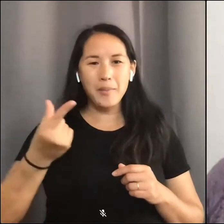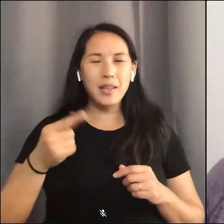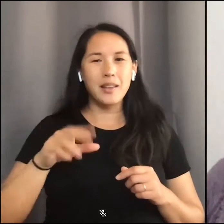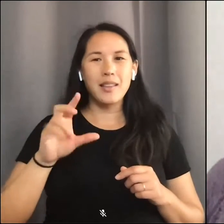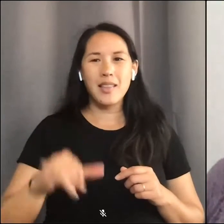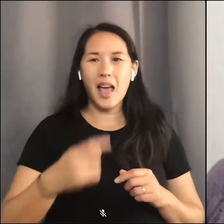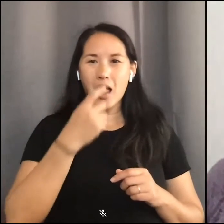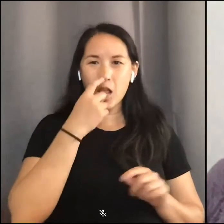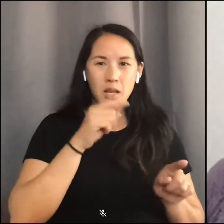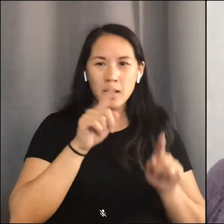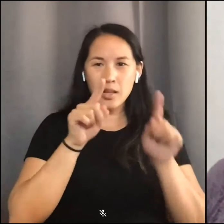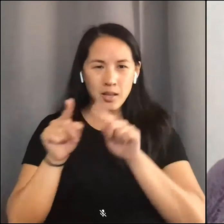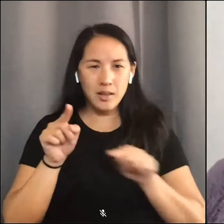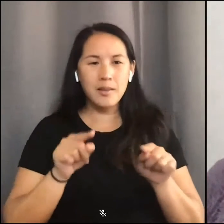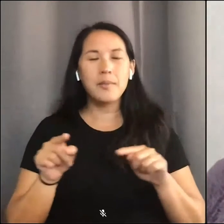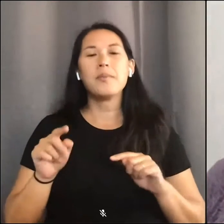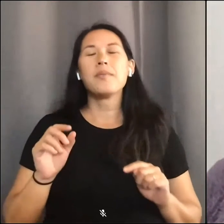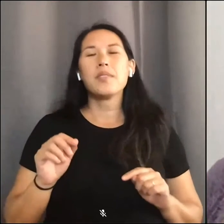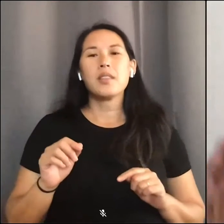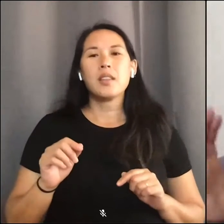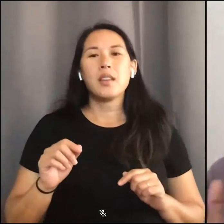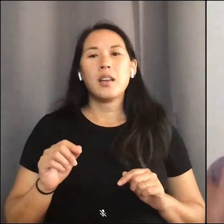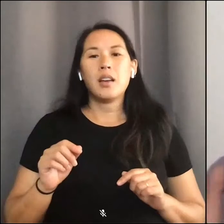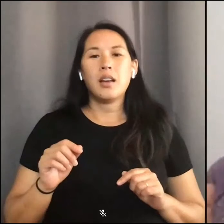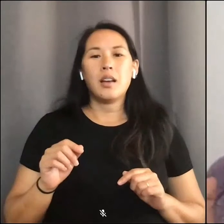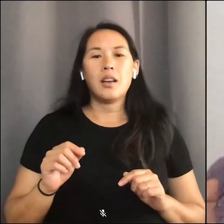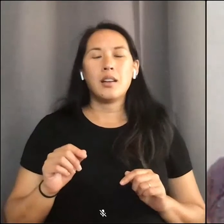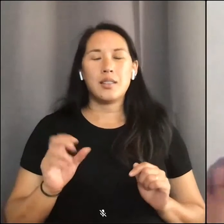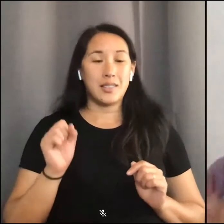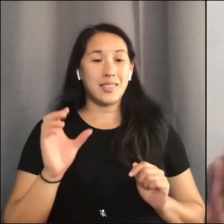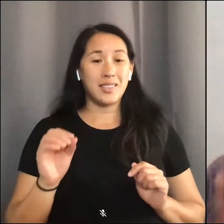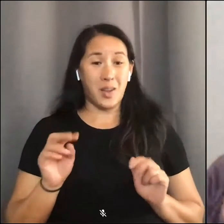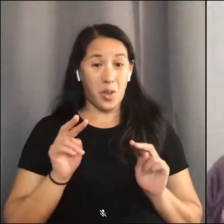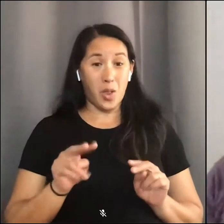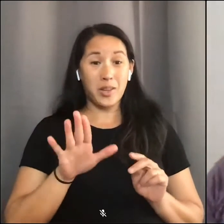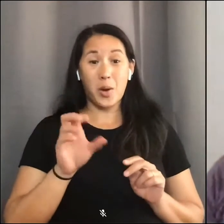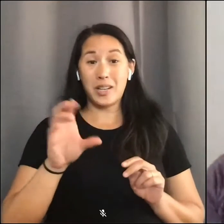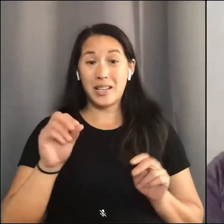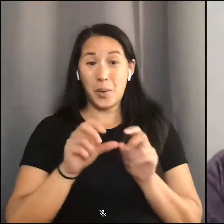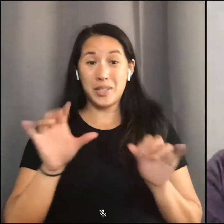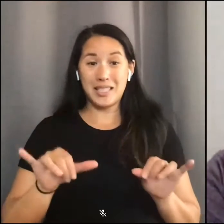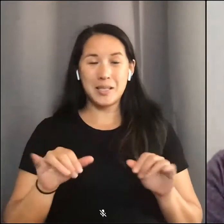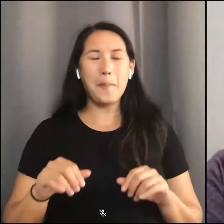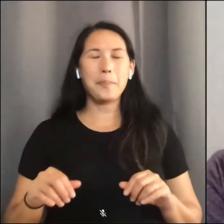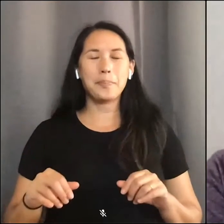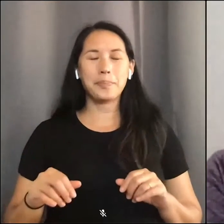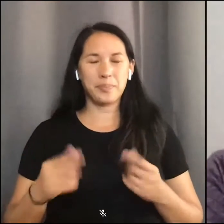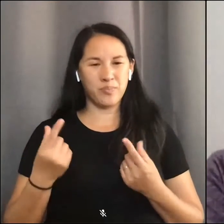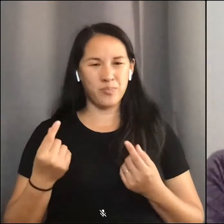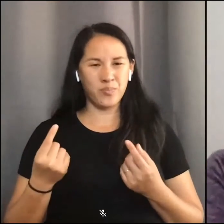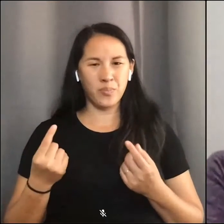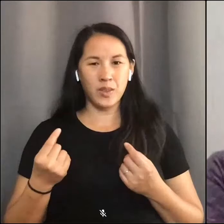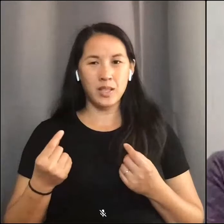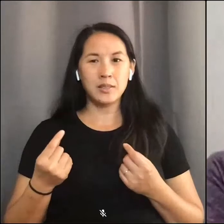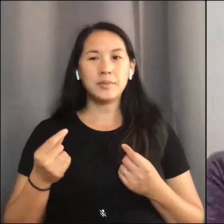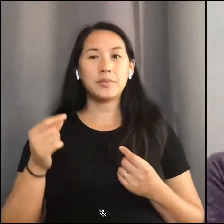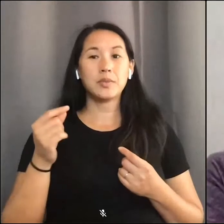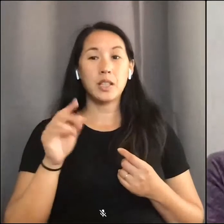and to look at your ecosystem what you want to do is look at it from the lens of the themes that lit